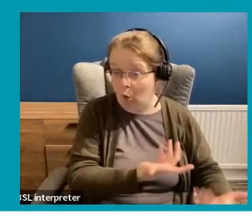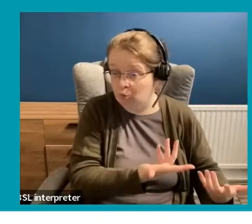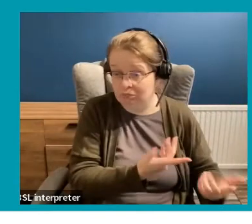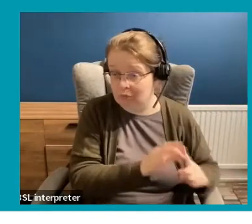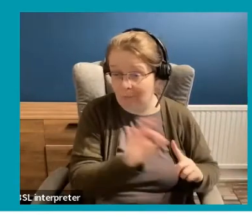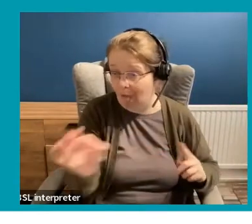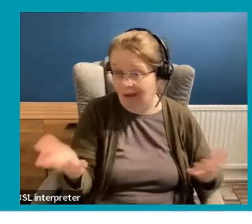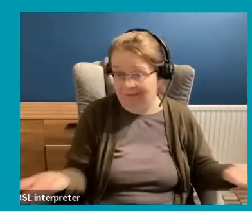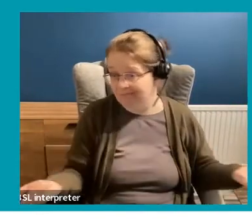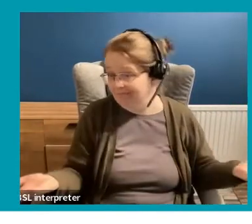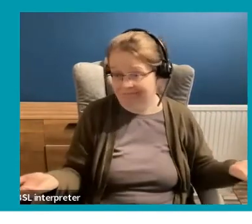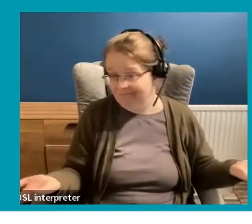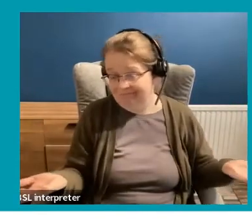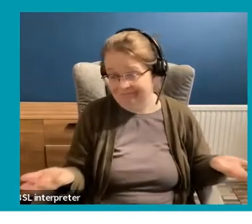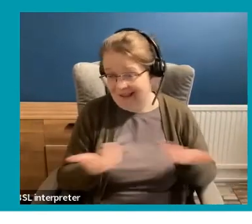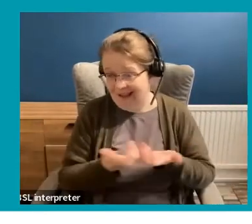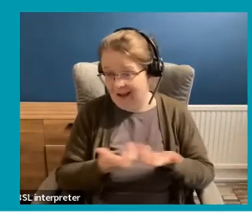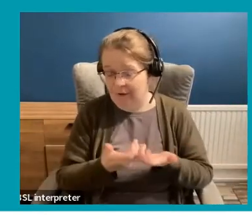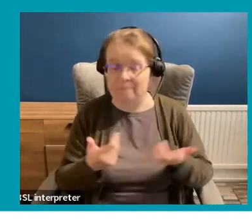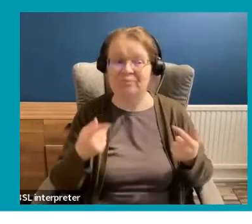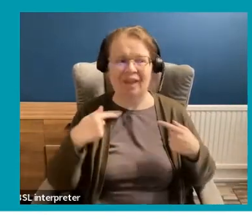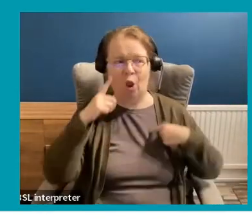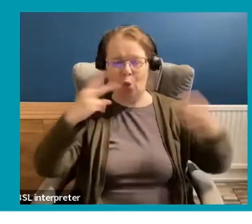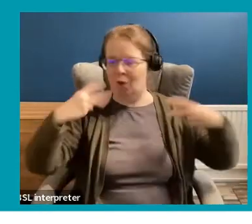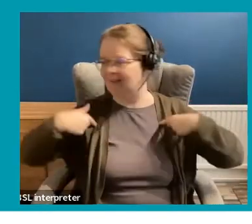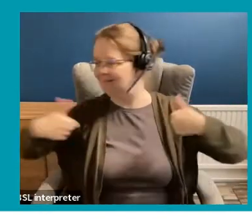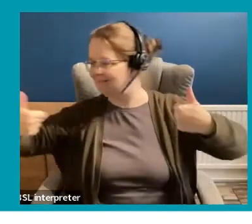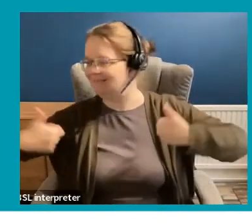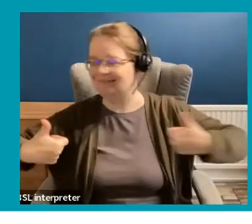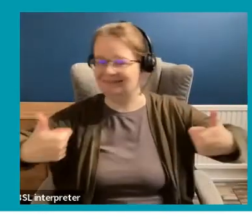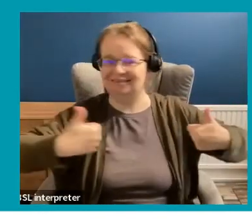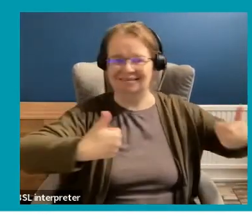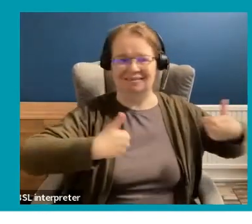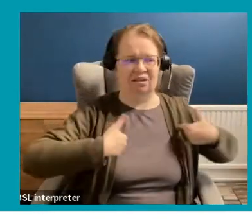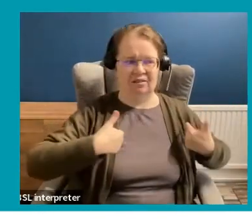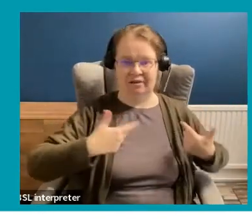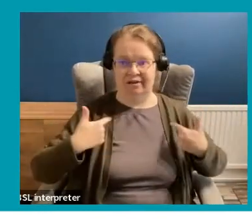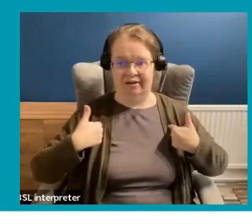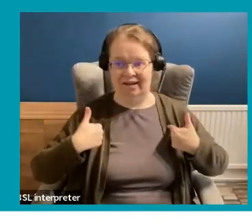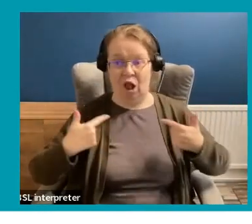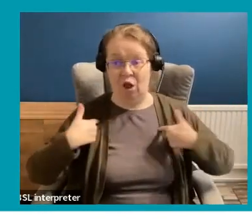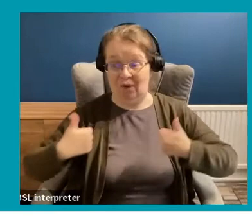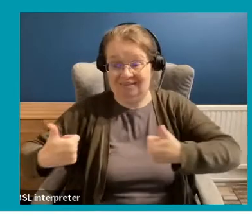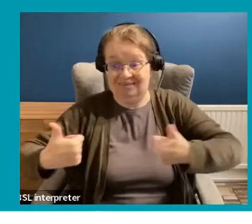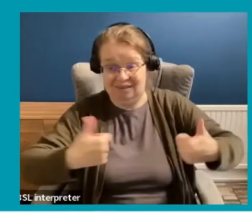It's not about being look how good we are it's about saying look, we really have looked at this and were taken it seriously.